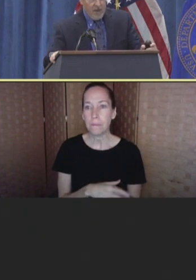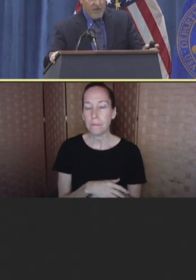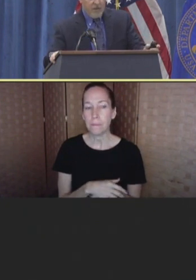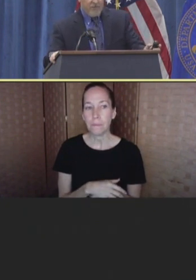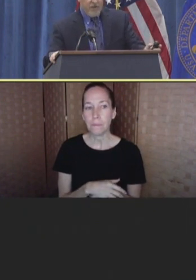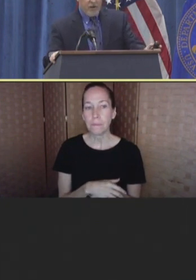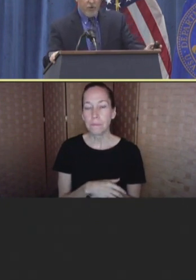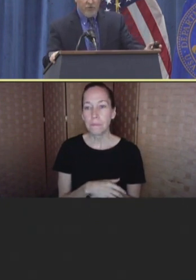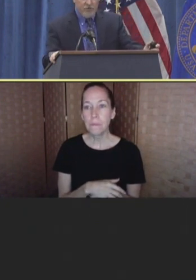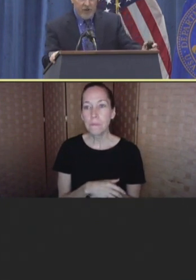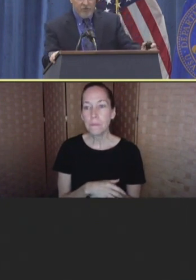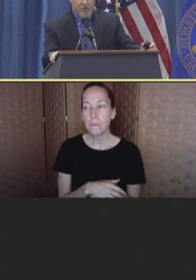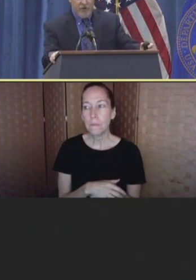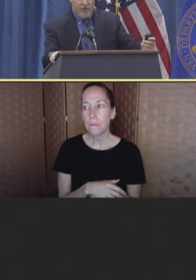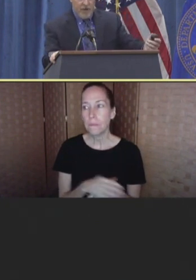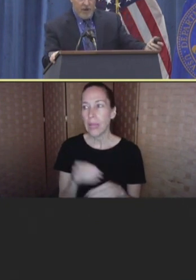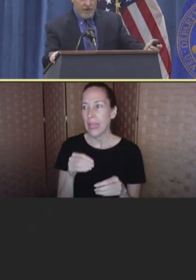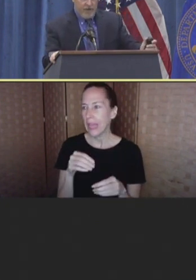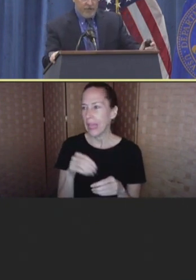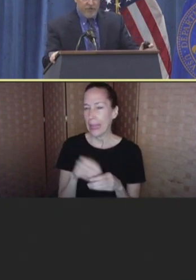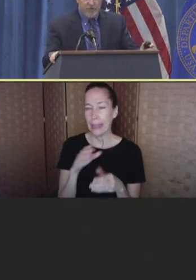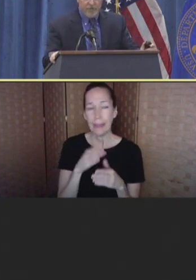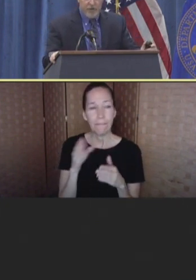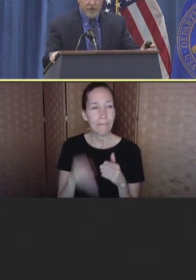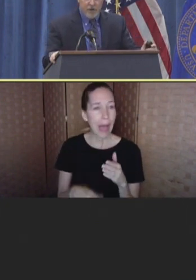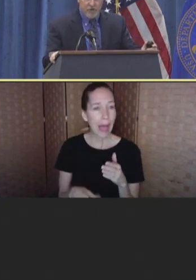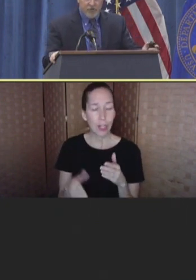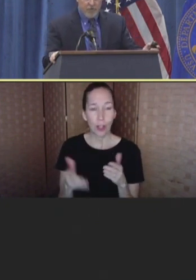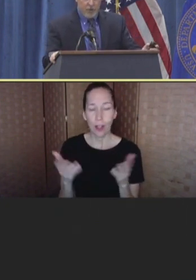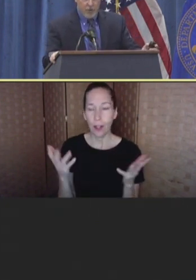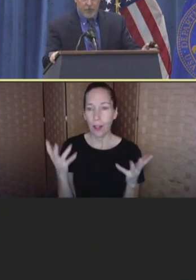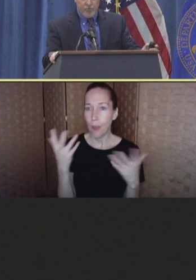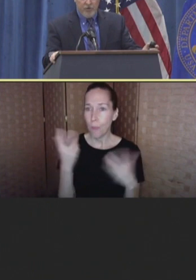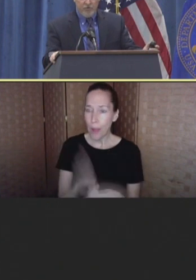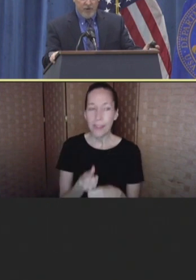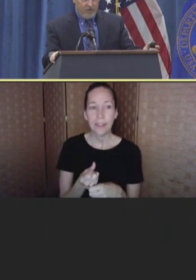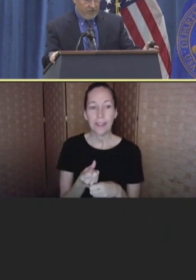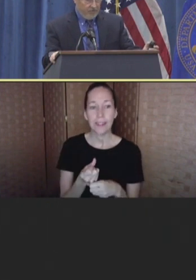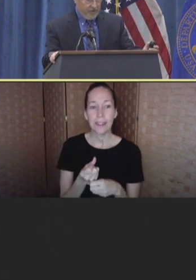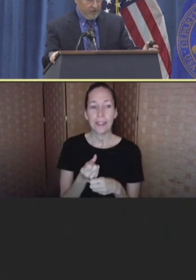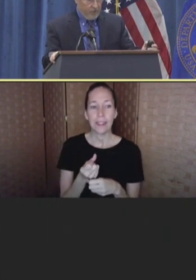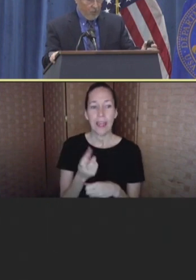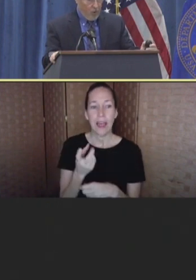And then the final presentation in the context of Dr. Shimabukuro's presentation on September